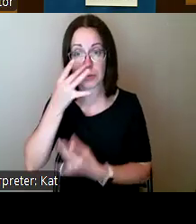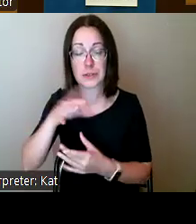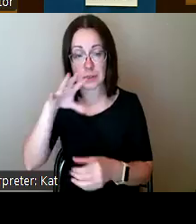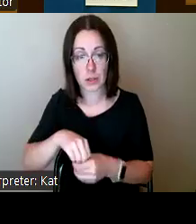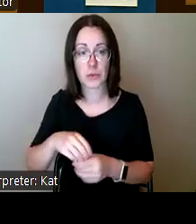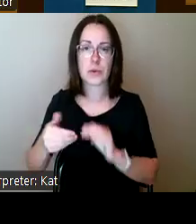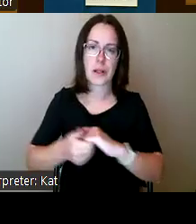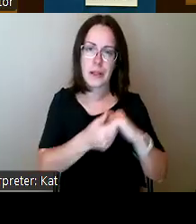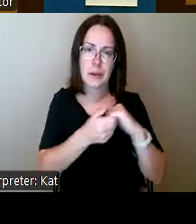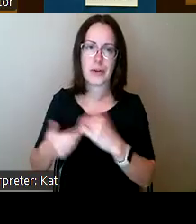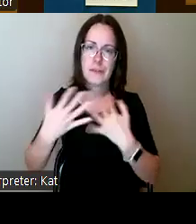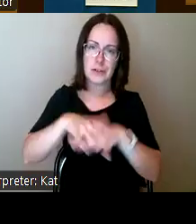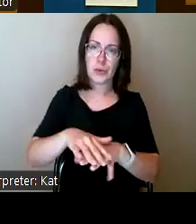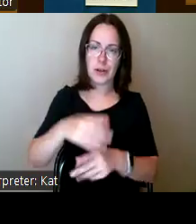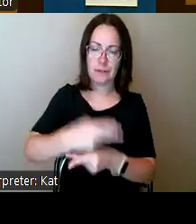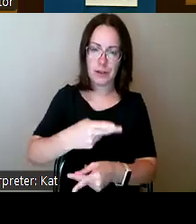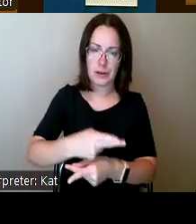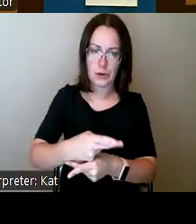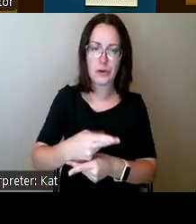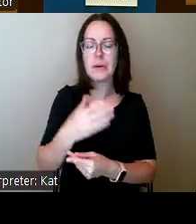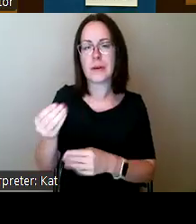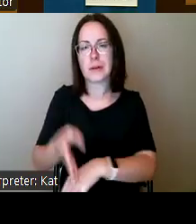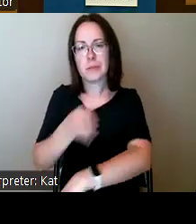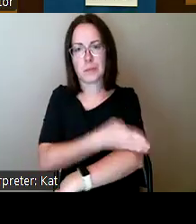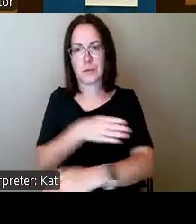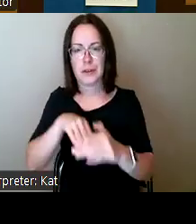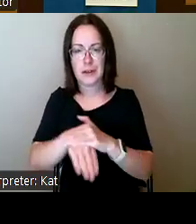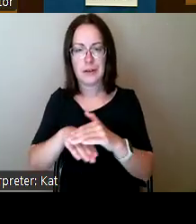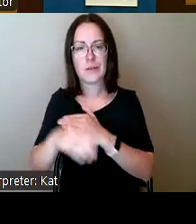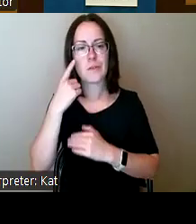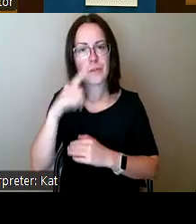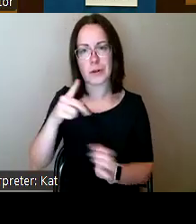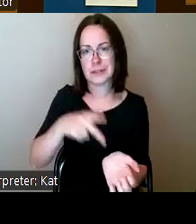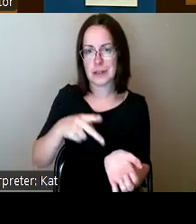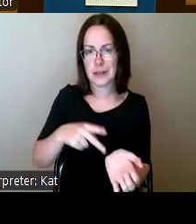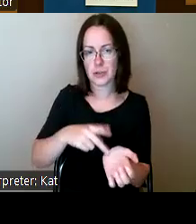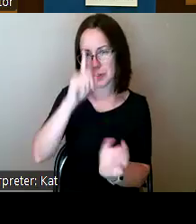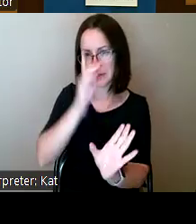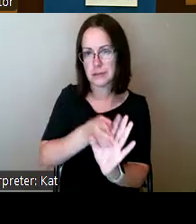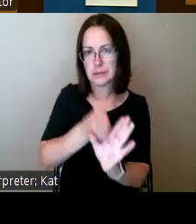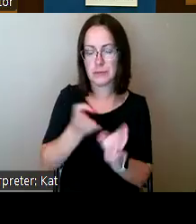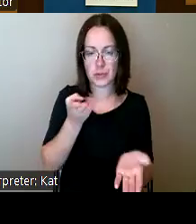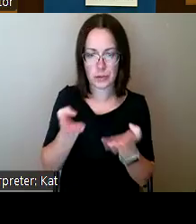and integrative care as well as increasing access to psychiatric services and reducing stigma for